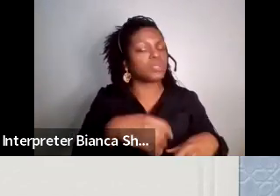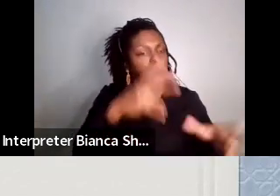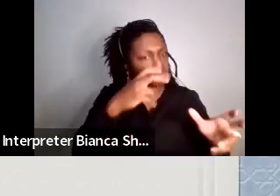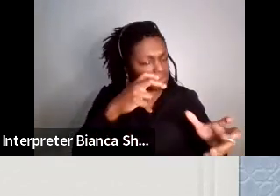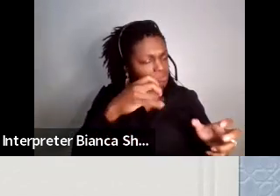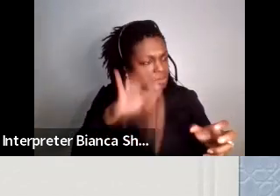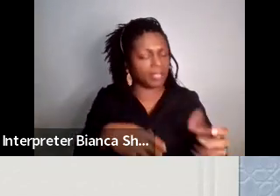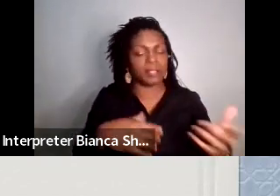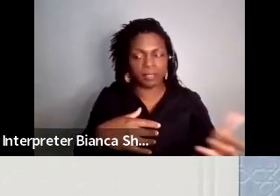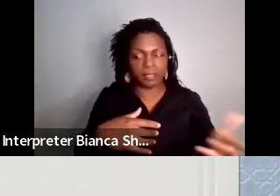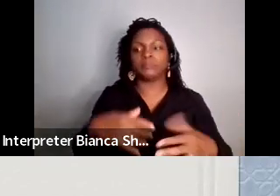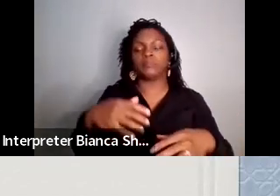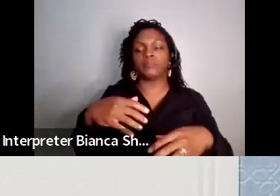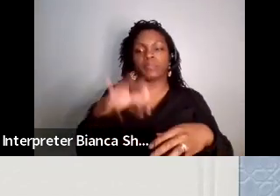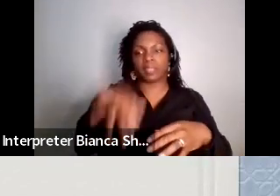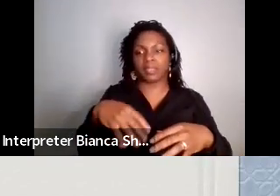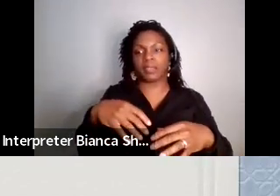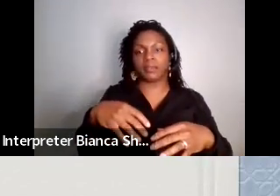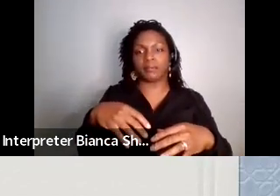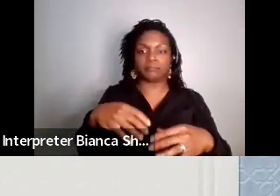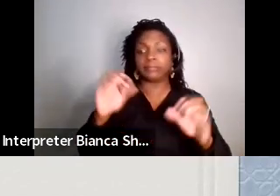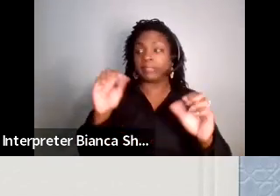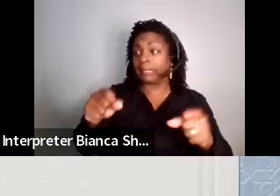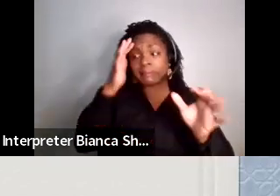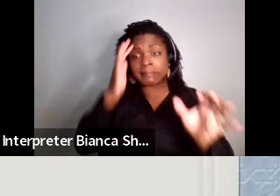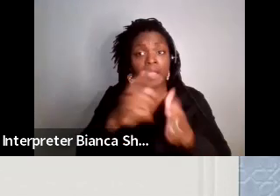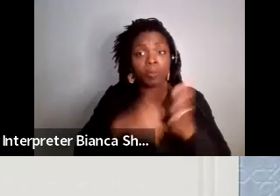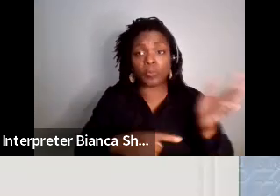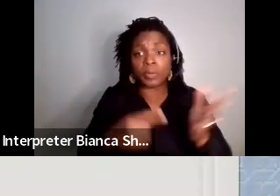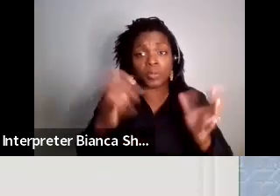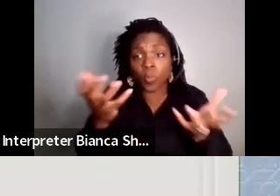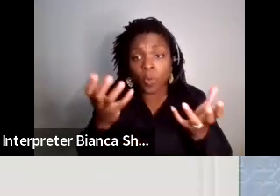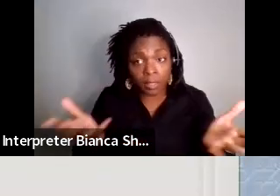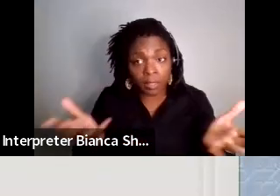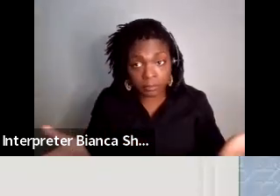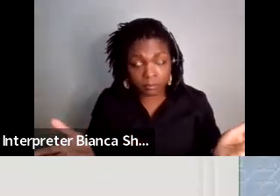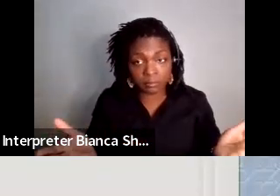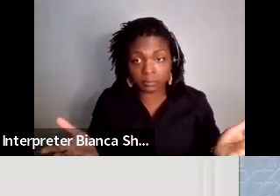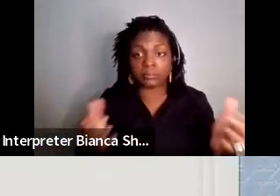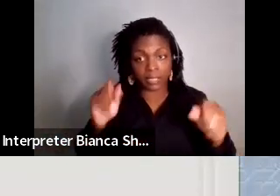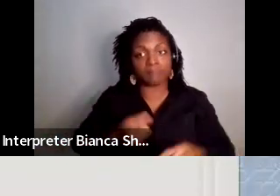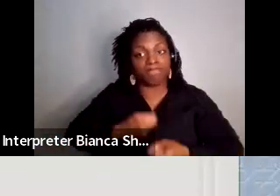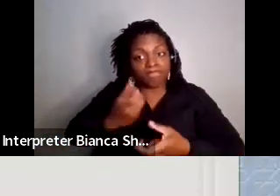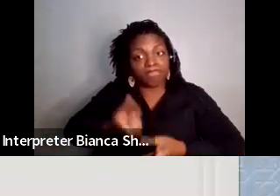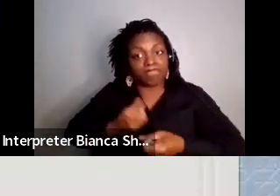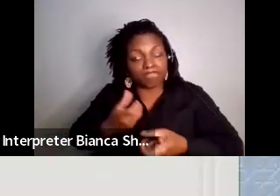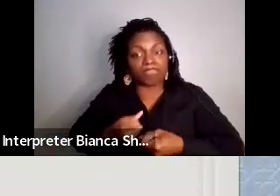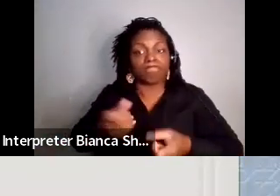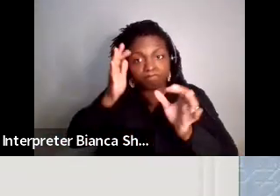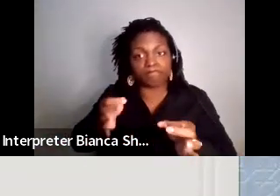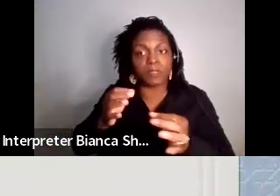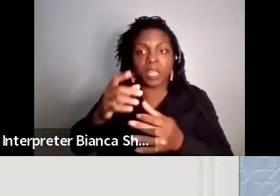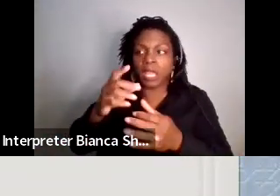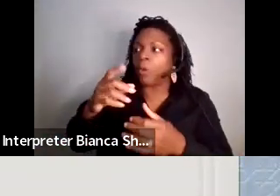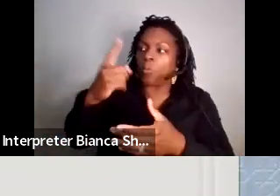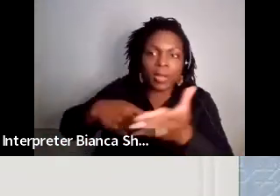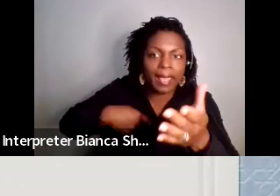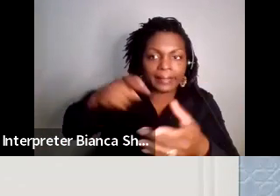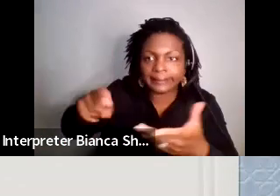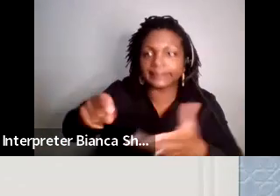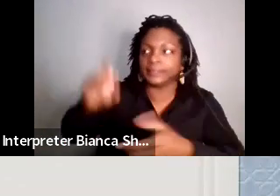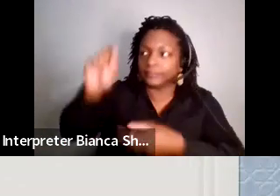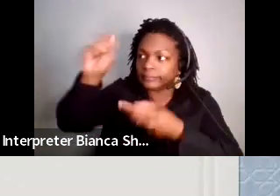This is their opportunity to advocate for themselves. the match the The program Coordinator then reviews our database or our pool of support.